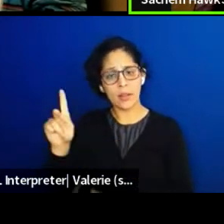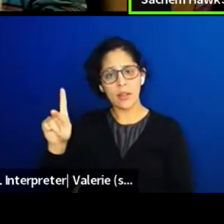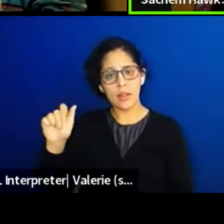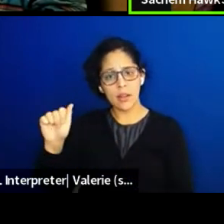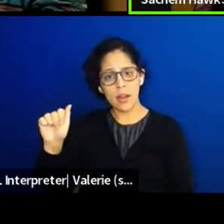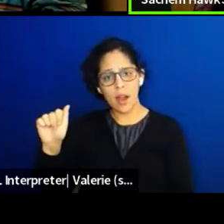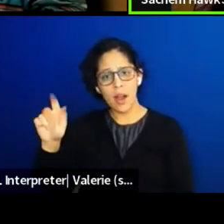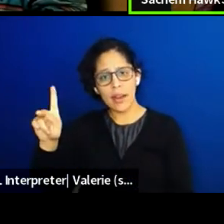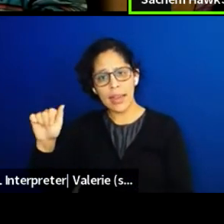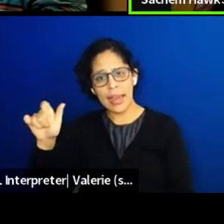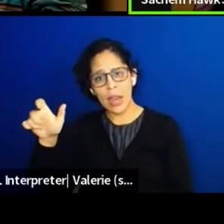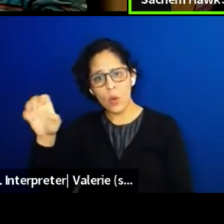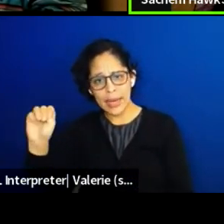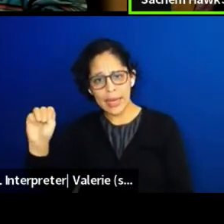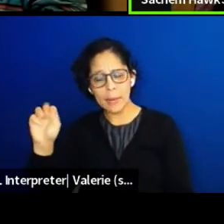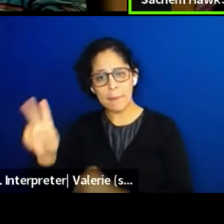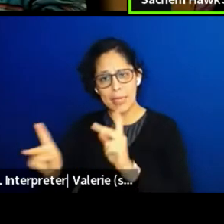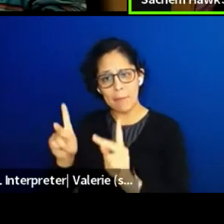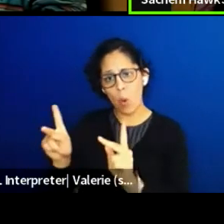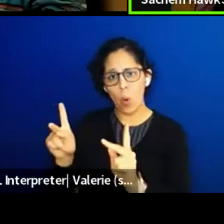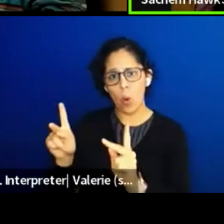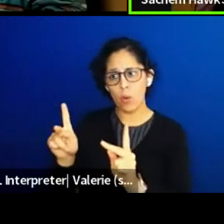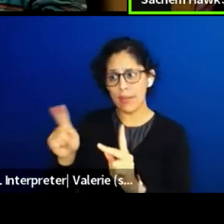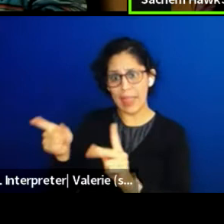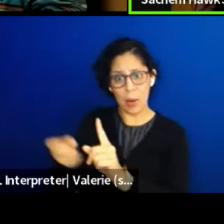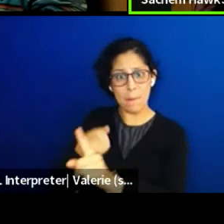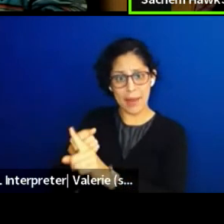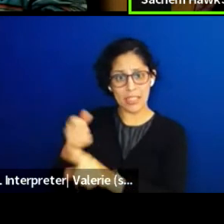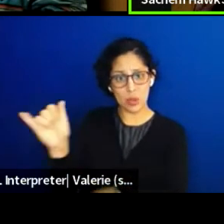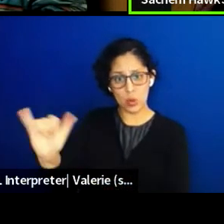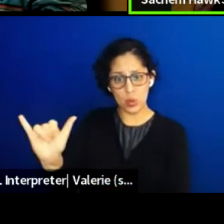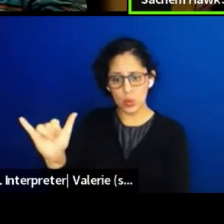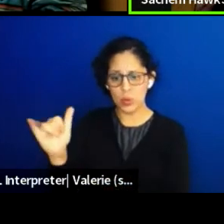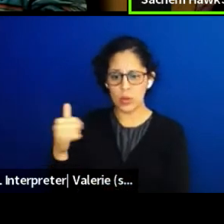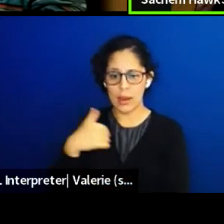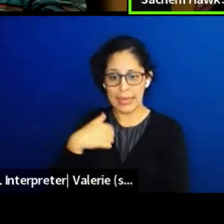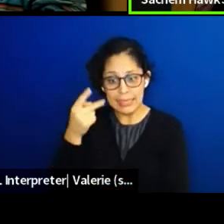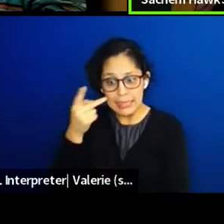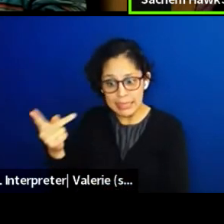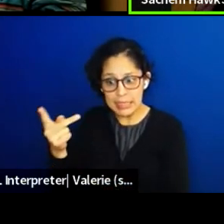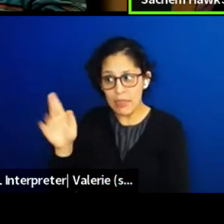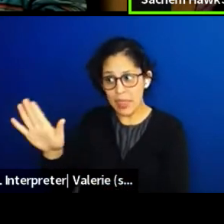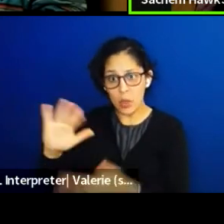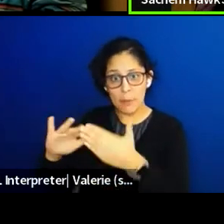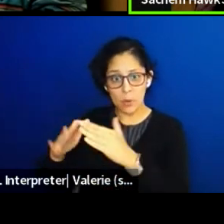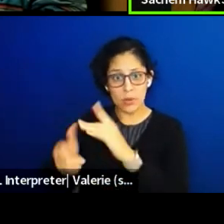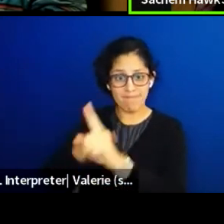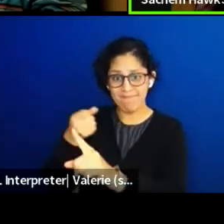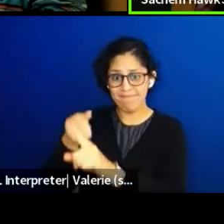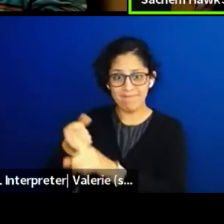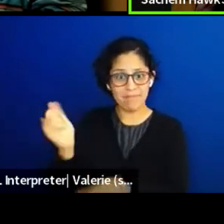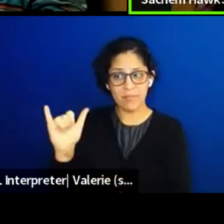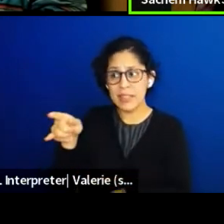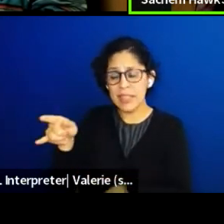And I still think the communities so affect like-- SAPOL. SAPOL and--